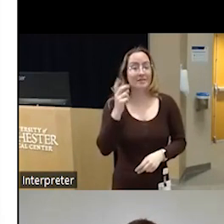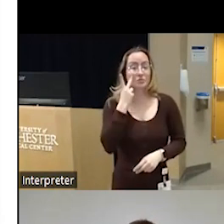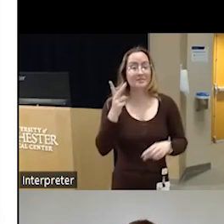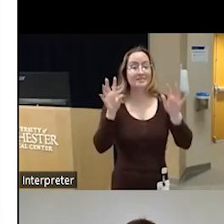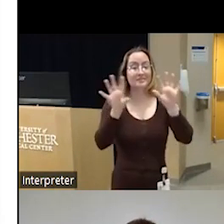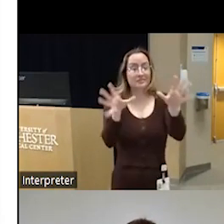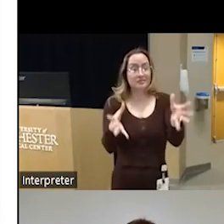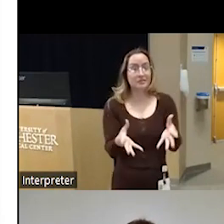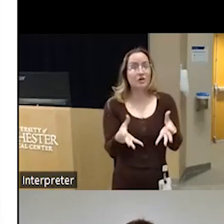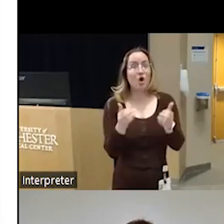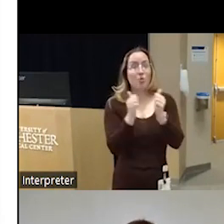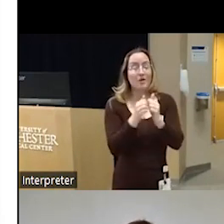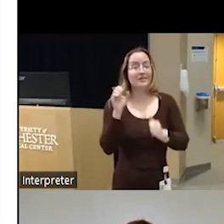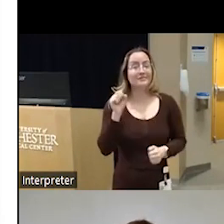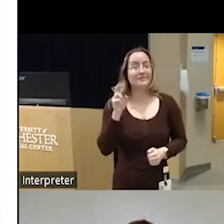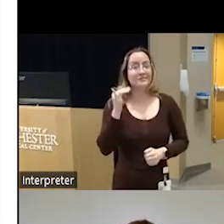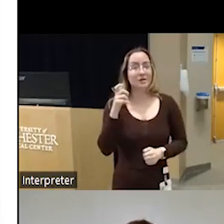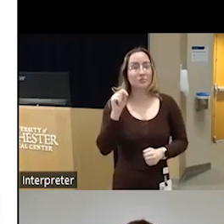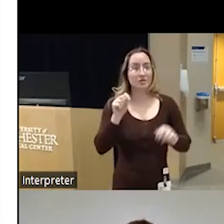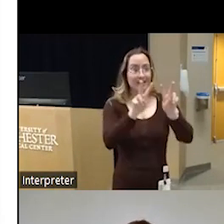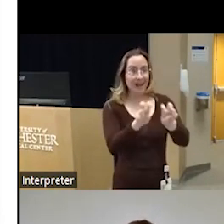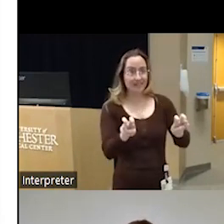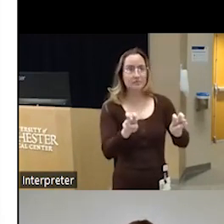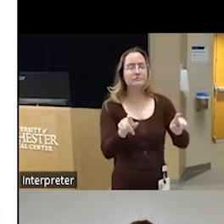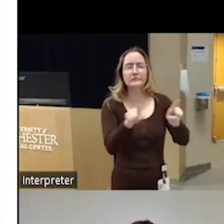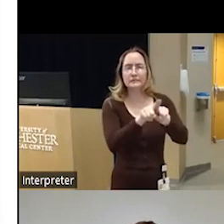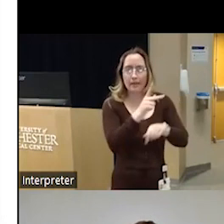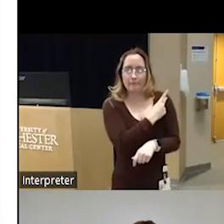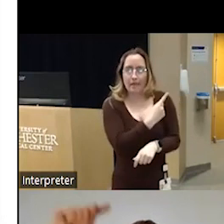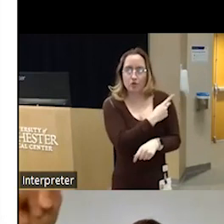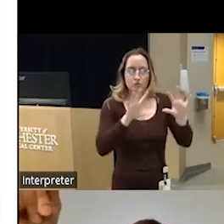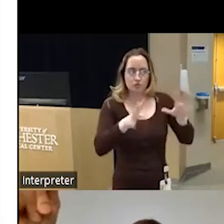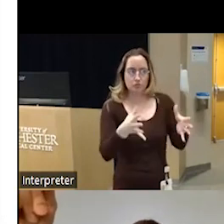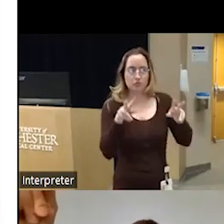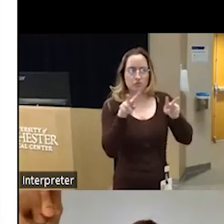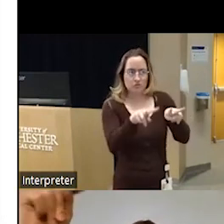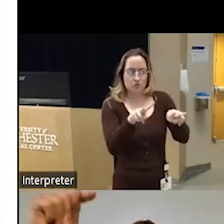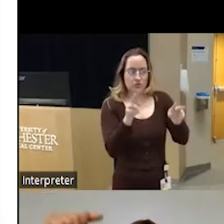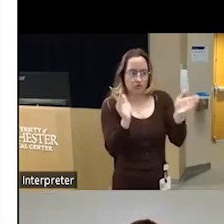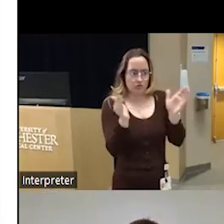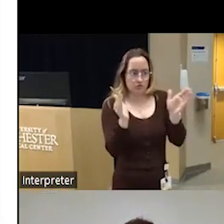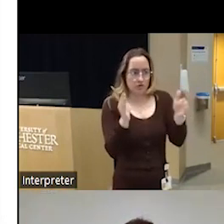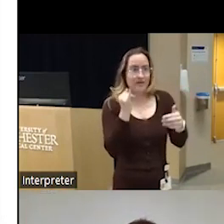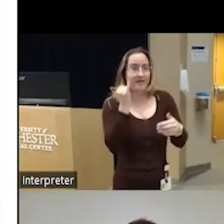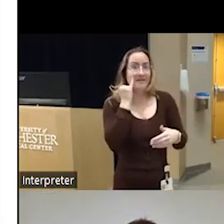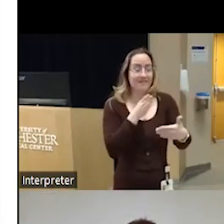analysis. So the same patients were followed being either on antipsychotics or off antipsychotics.